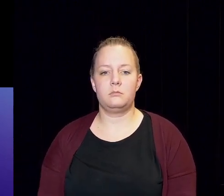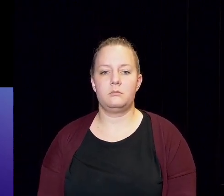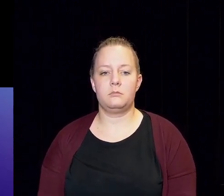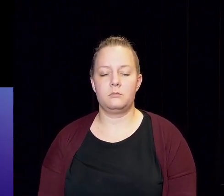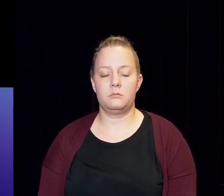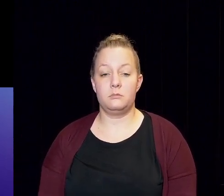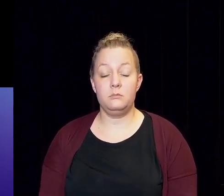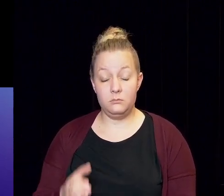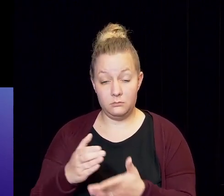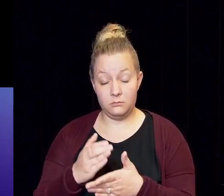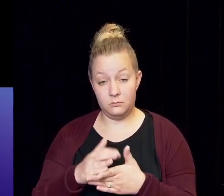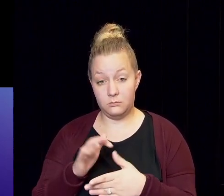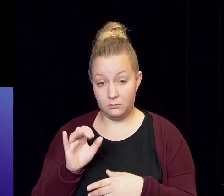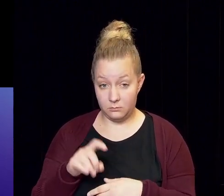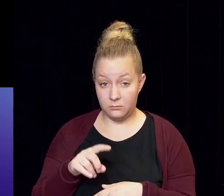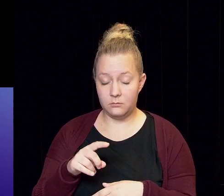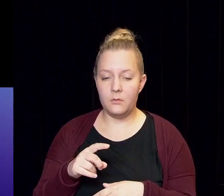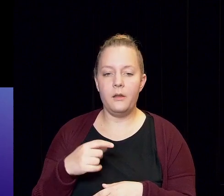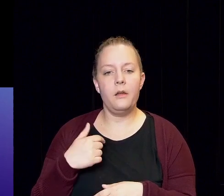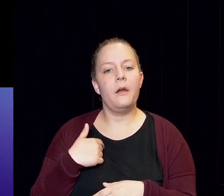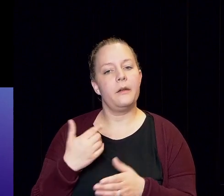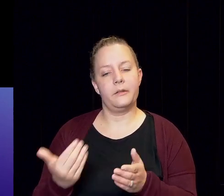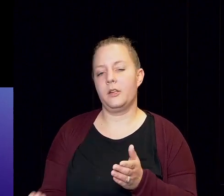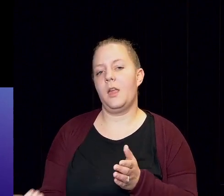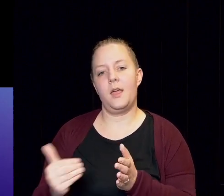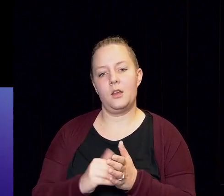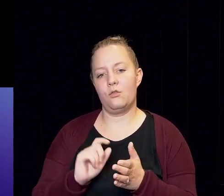Alrighty so on this one, I've just again rewritten that proportion just so that we